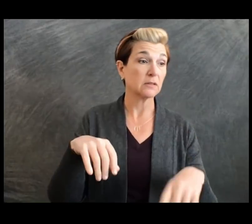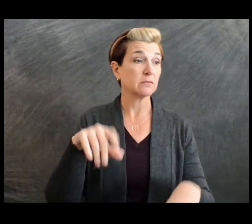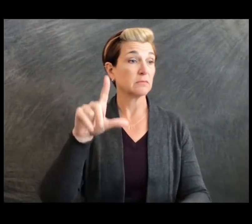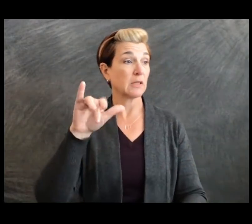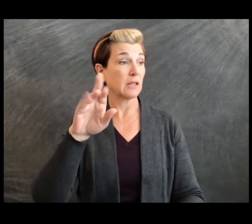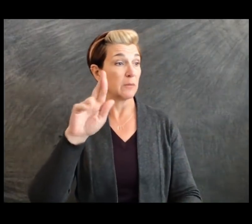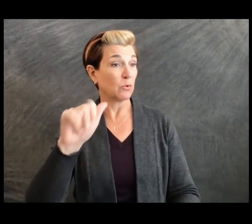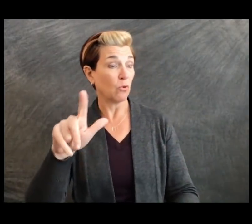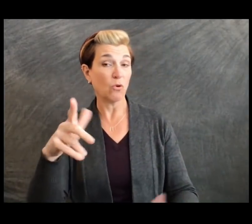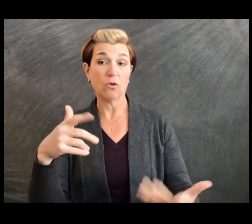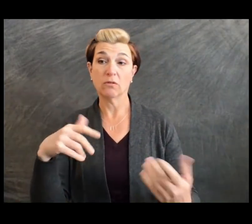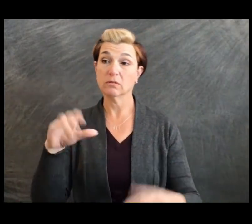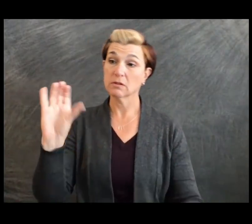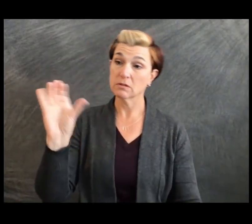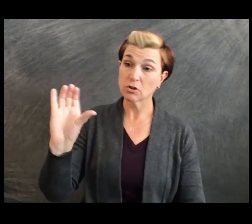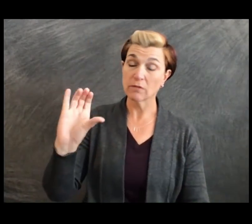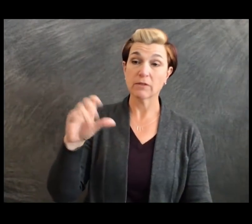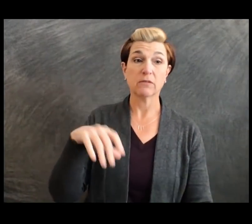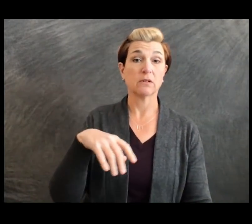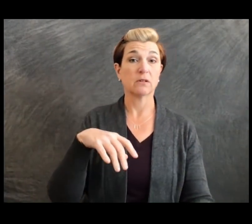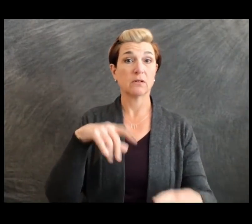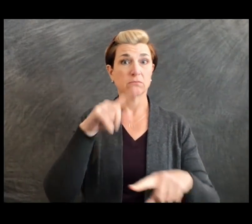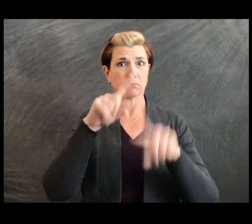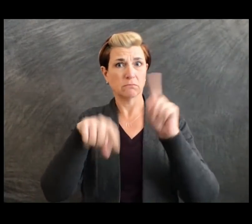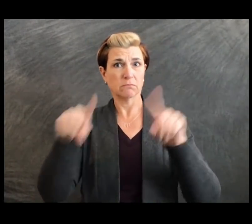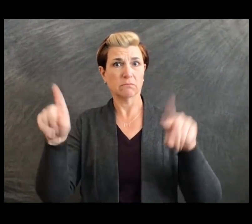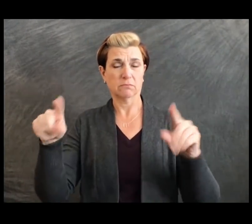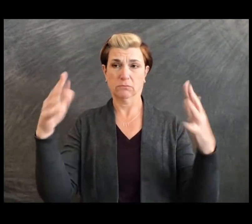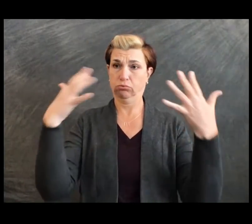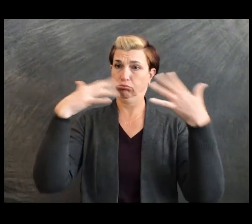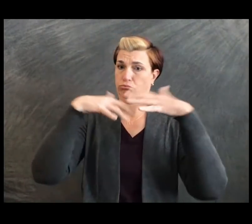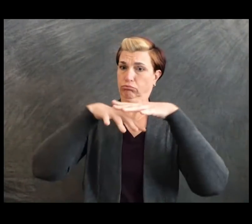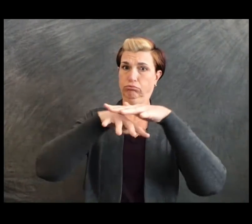conservatives and actually it's a very nice thing to see we're all one